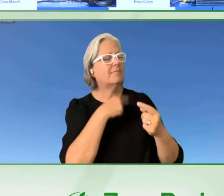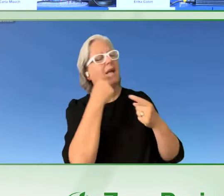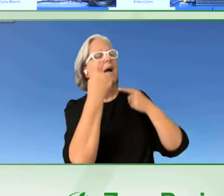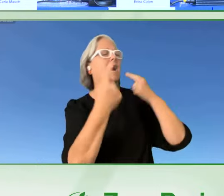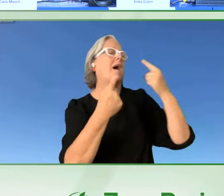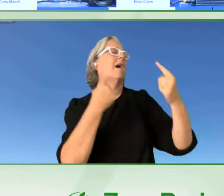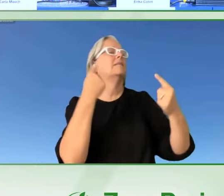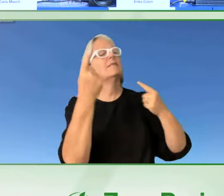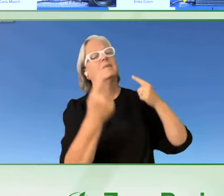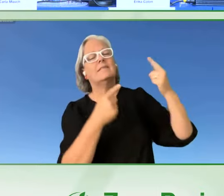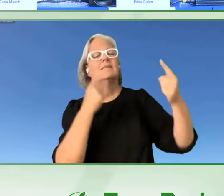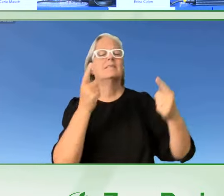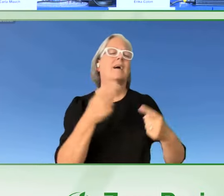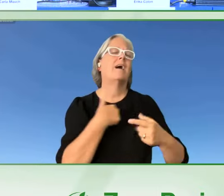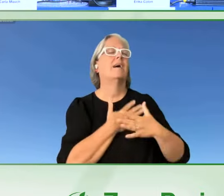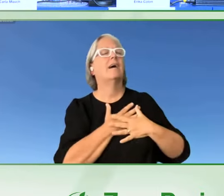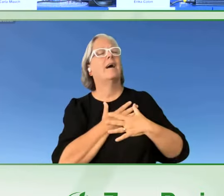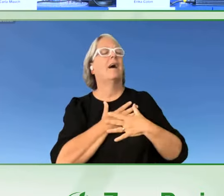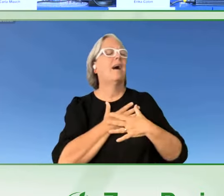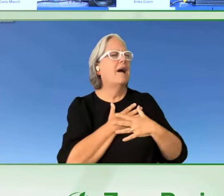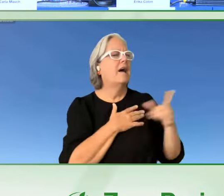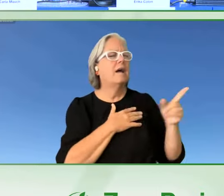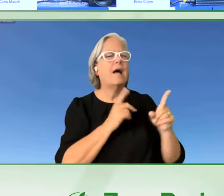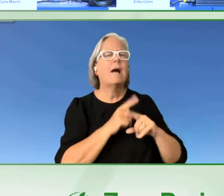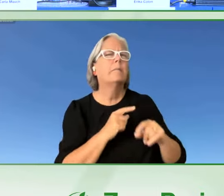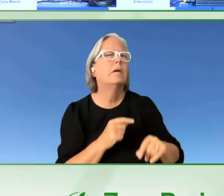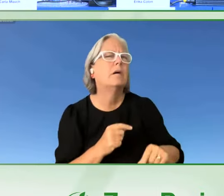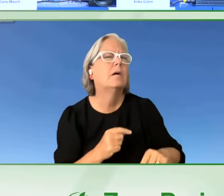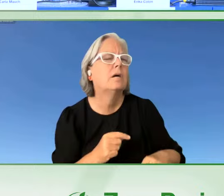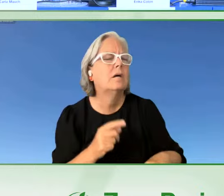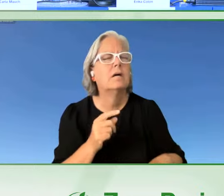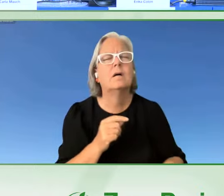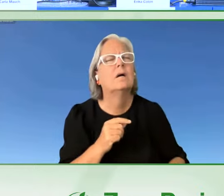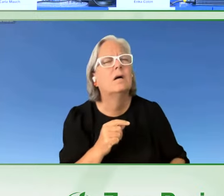Here is a short video.